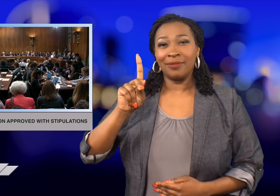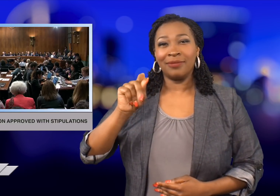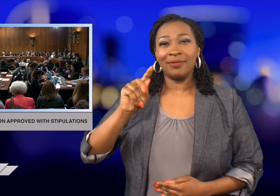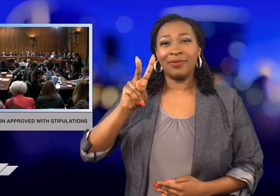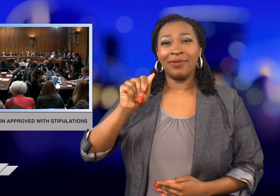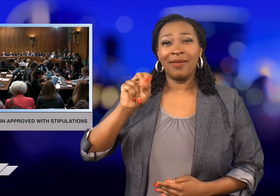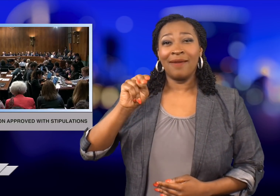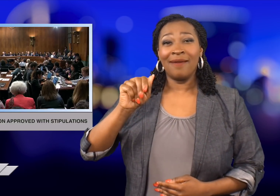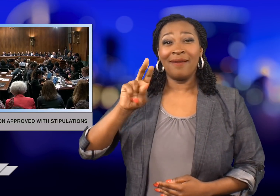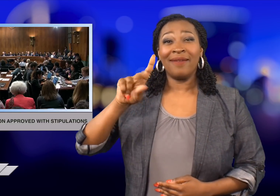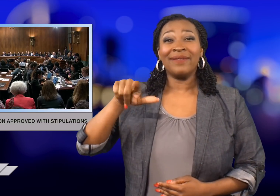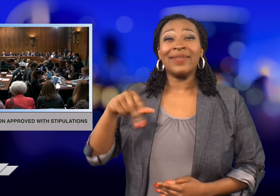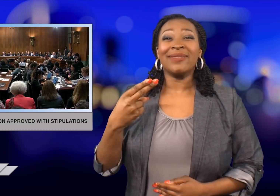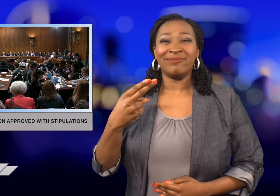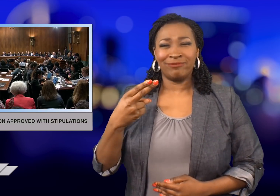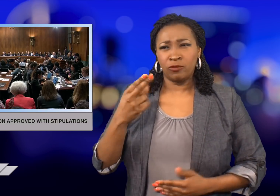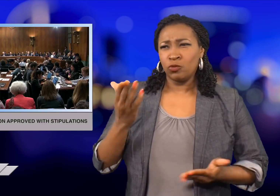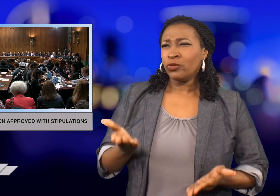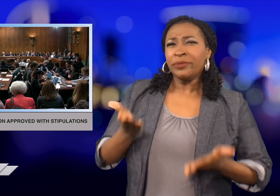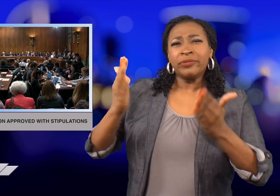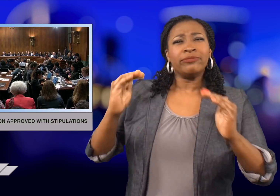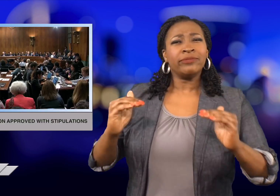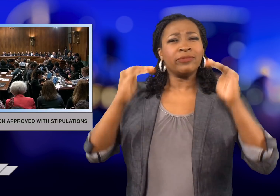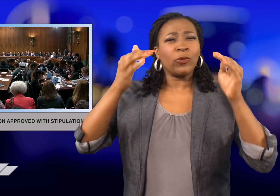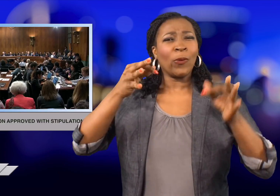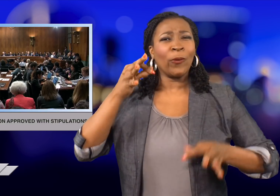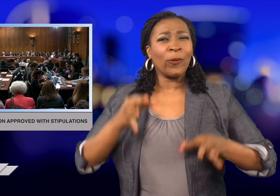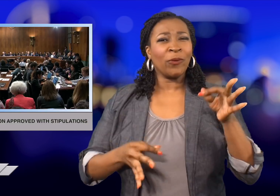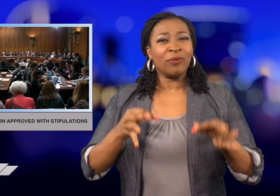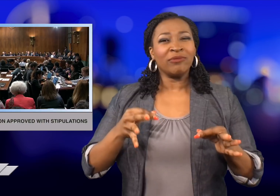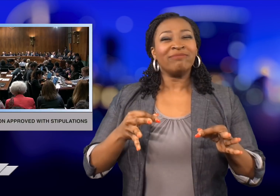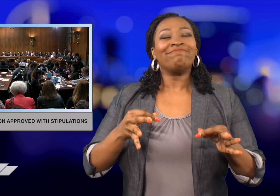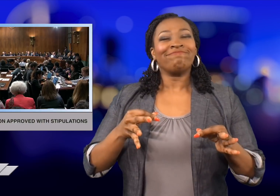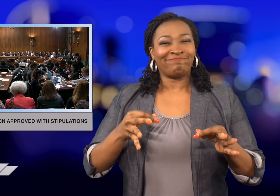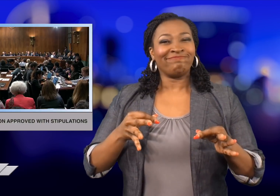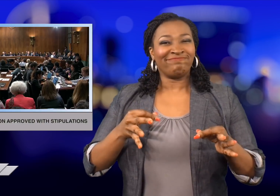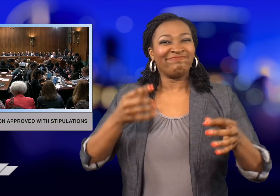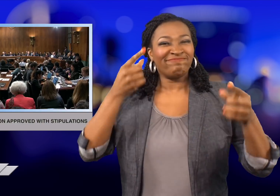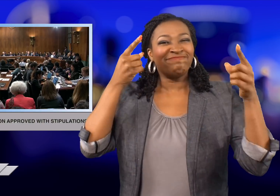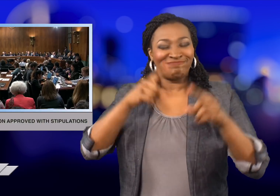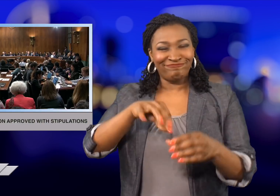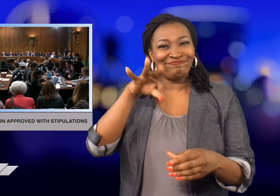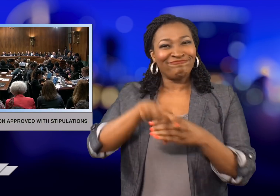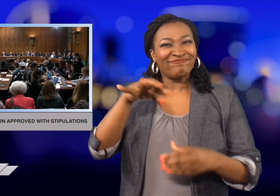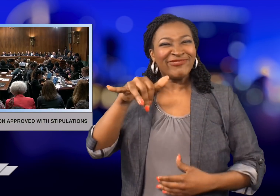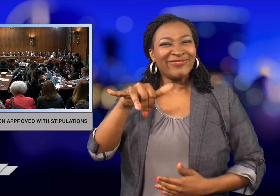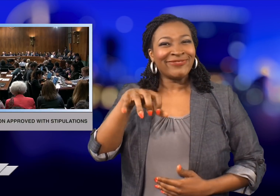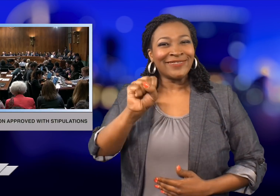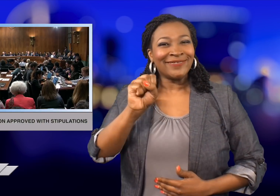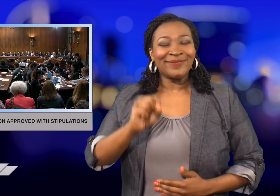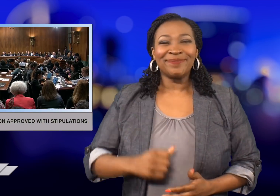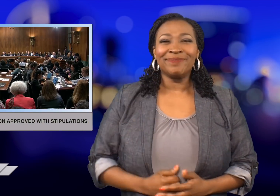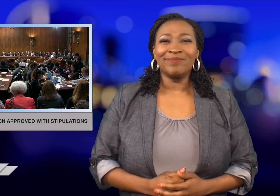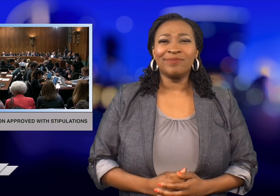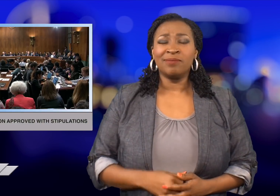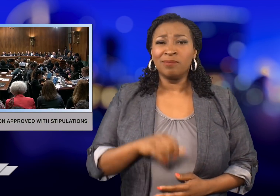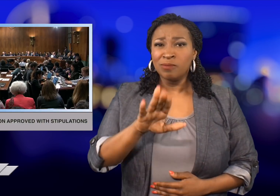favor of nominating Judge Brett Kavanaugh to the Supreme Court.